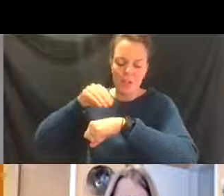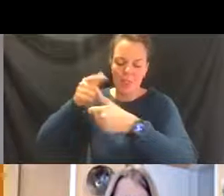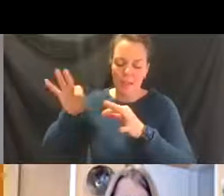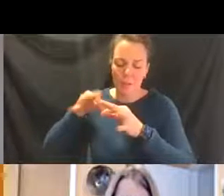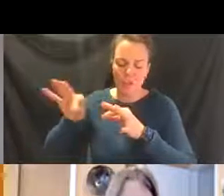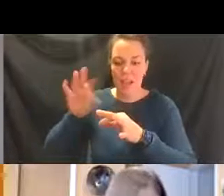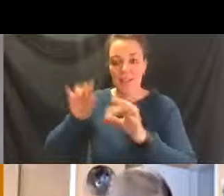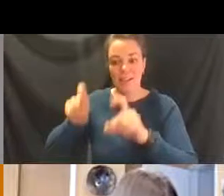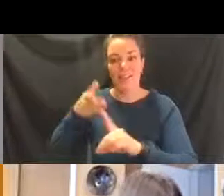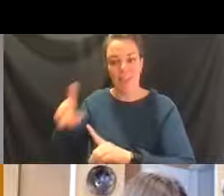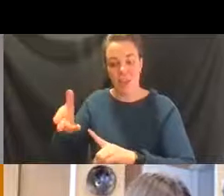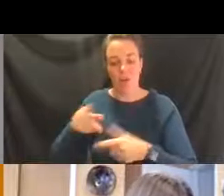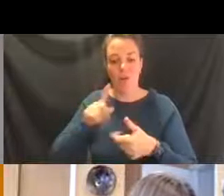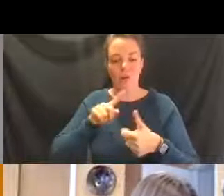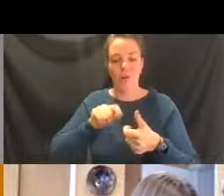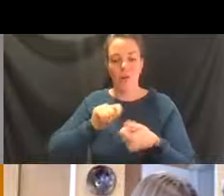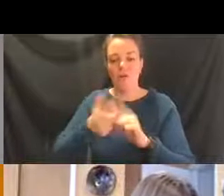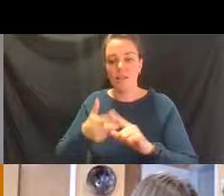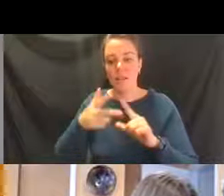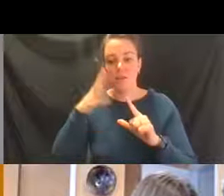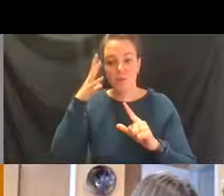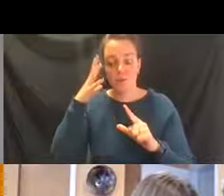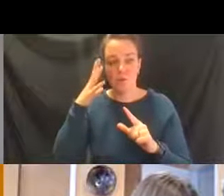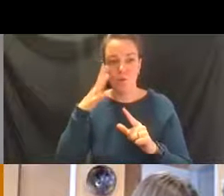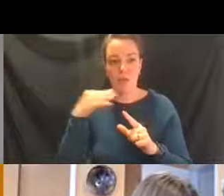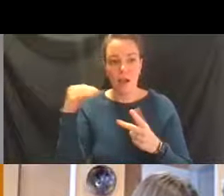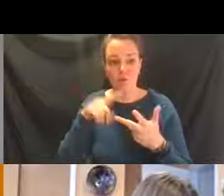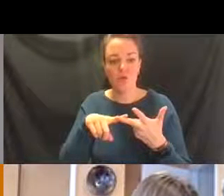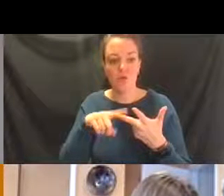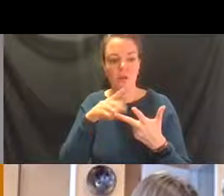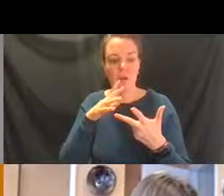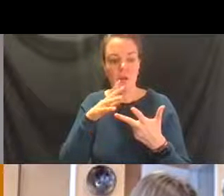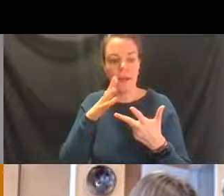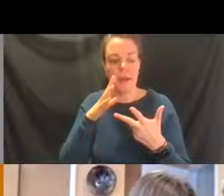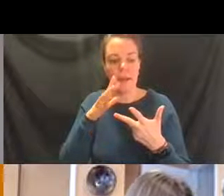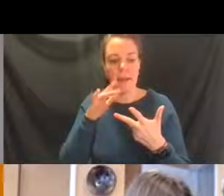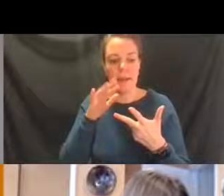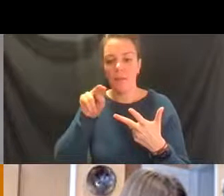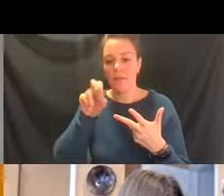it's translated into the Dutch language and implemented in the Netherlands and at the moment